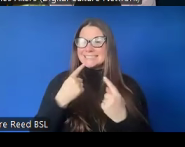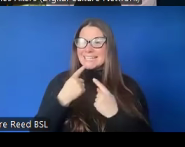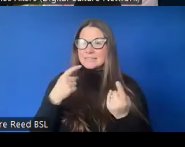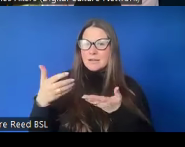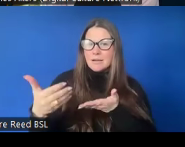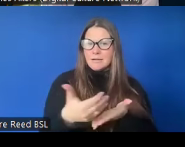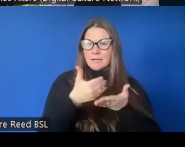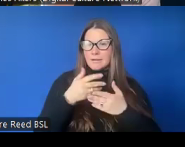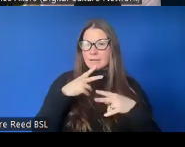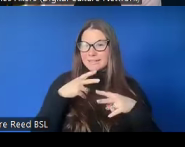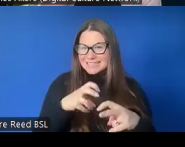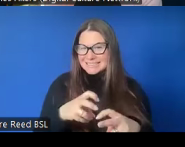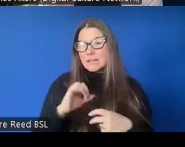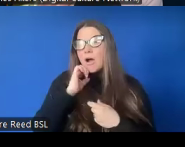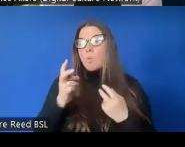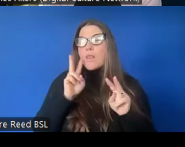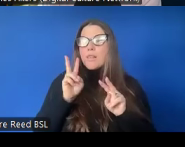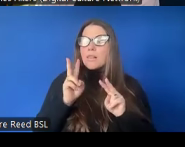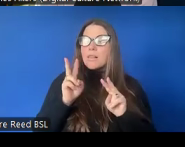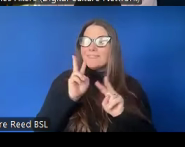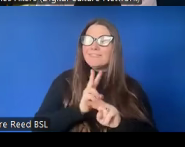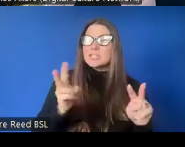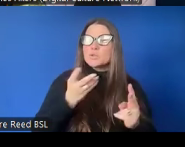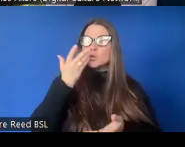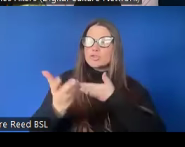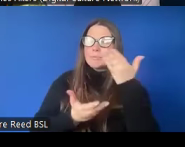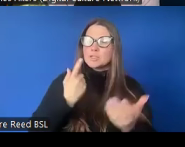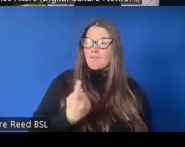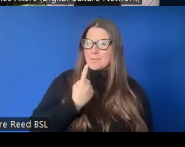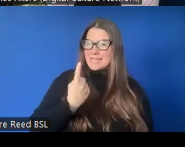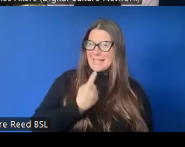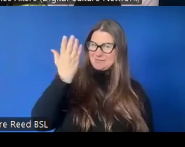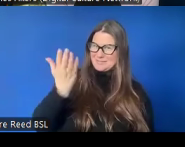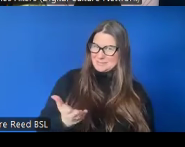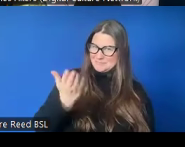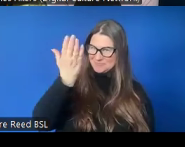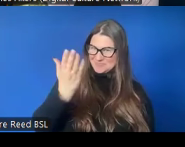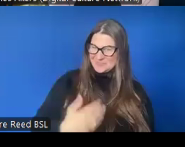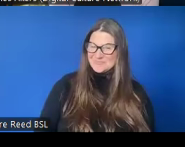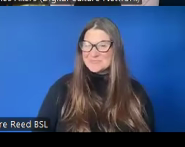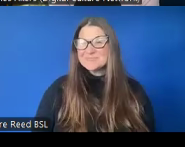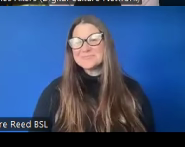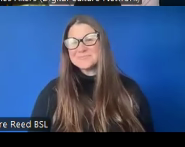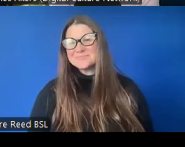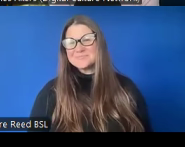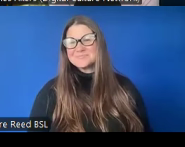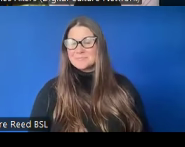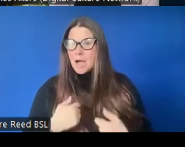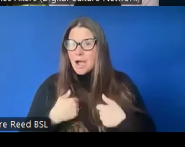I'm a white man with brown hair and wearing a light pink t-shirt today. Just really looking forward to talking to you